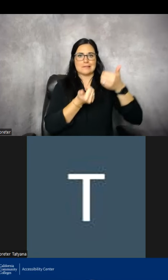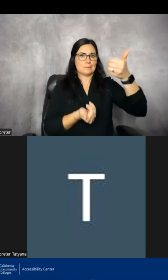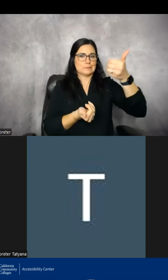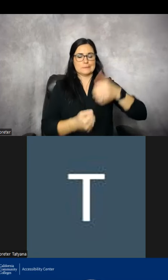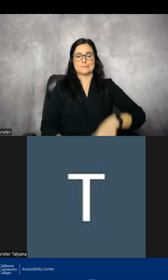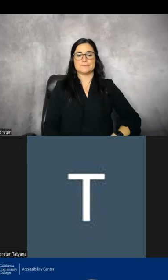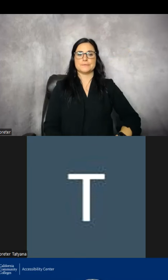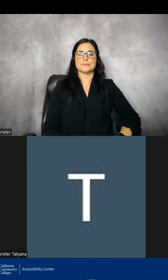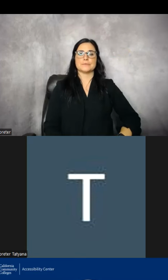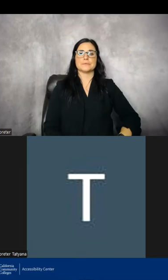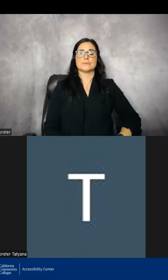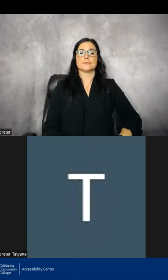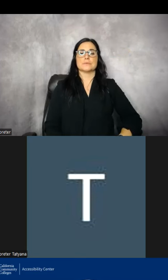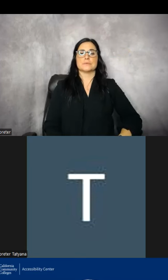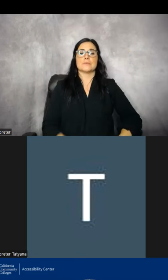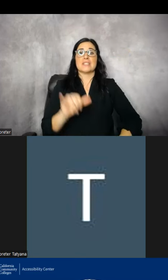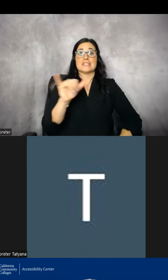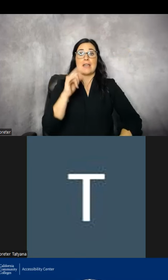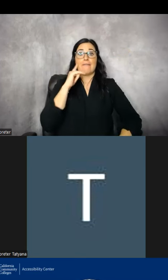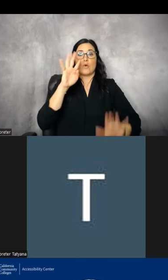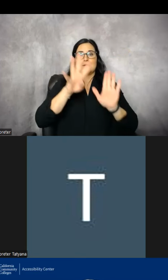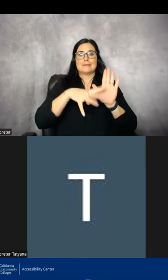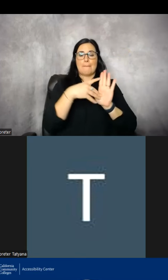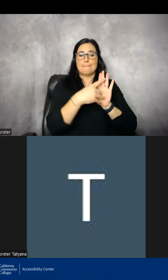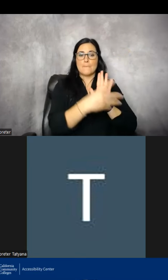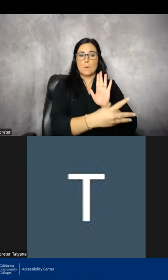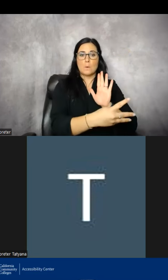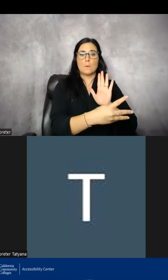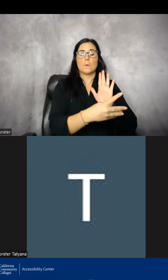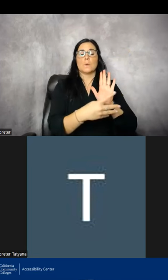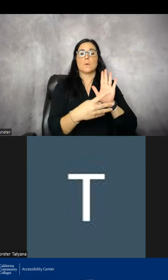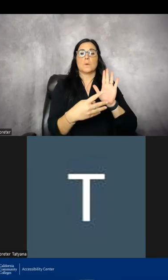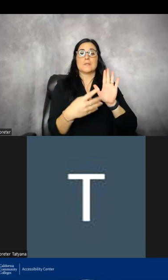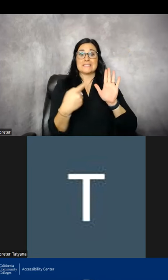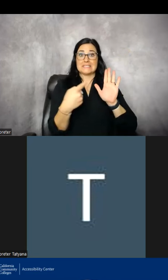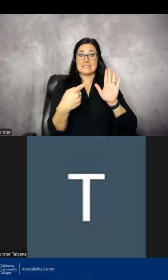Same way for tables. For three requirements for tables I tried to trick you